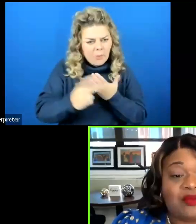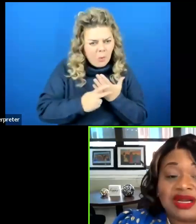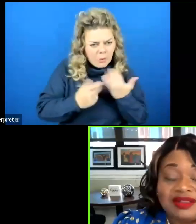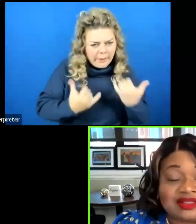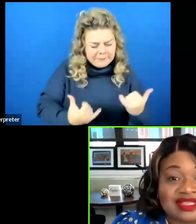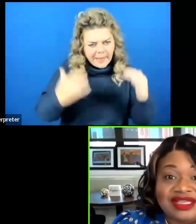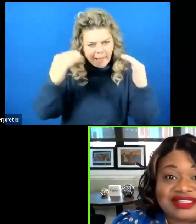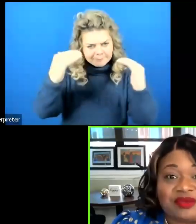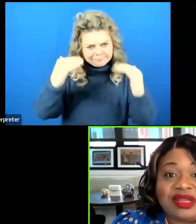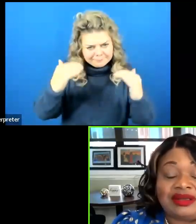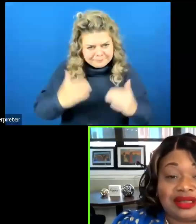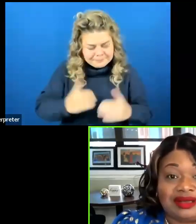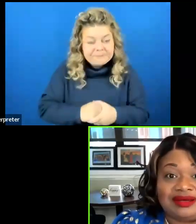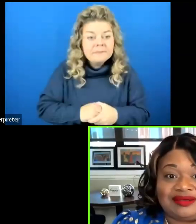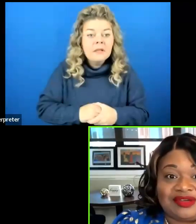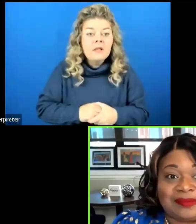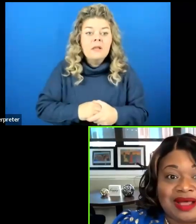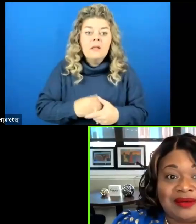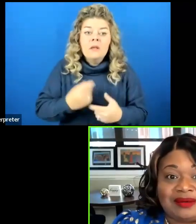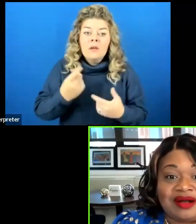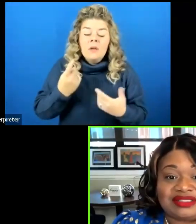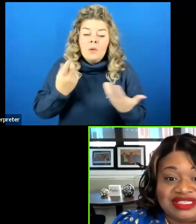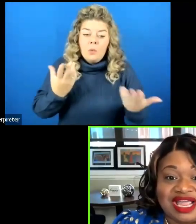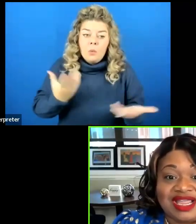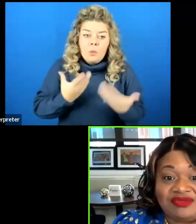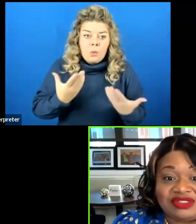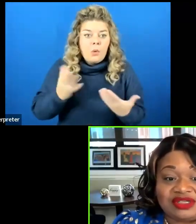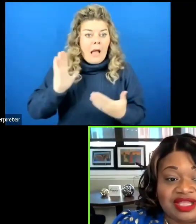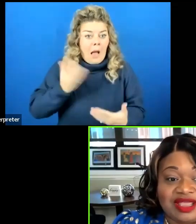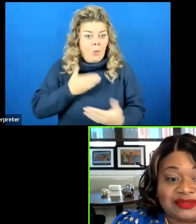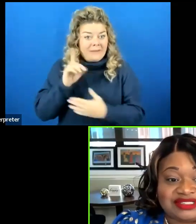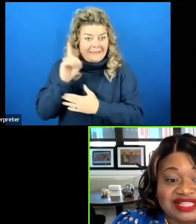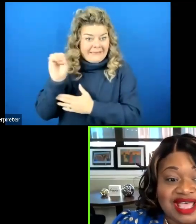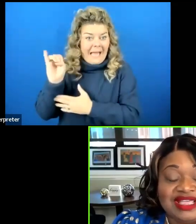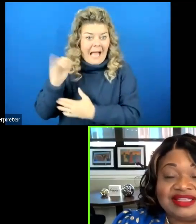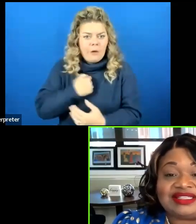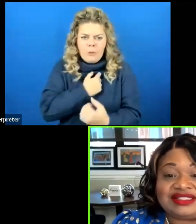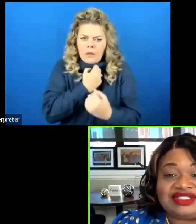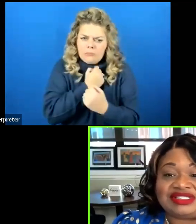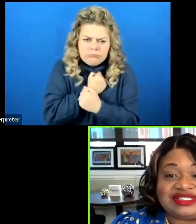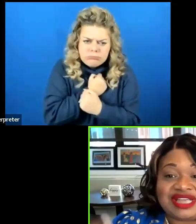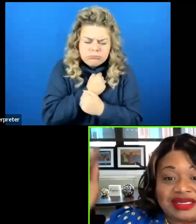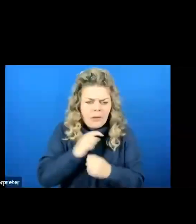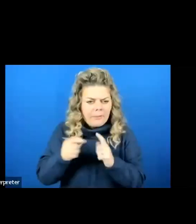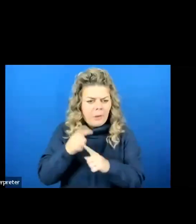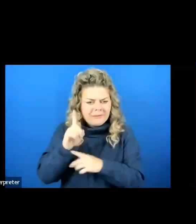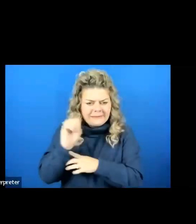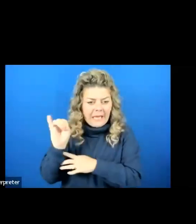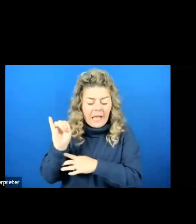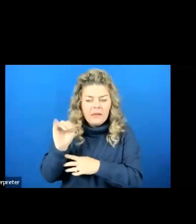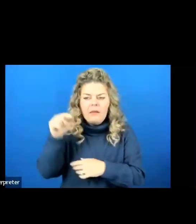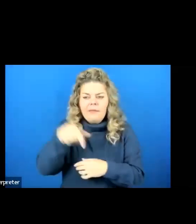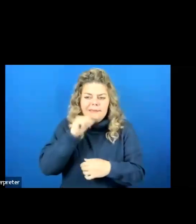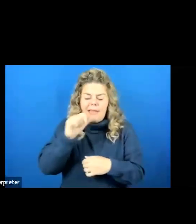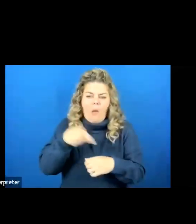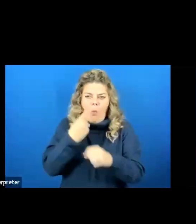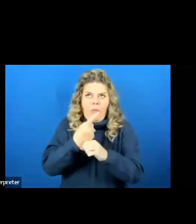And one of the things that we love about our DEI efforts on campus is that this is just not a top, it's not a top down,